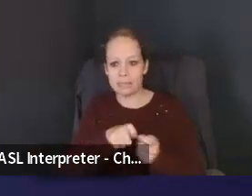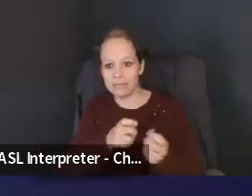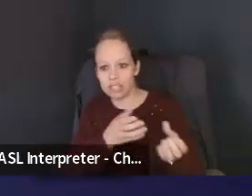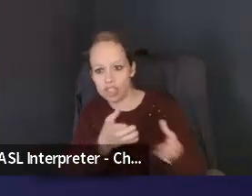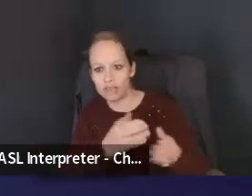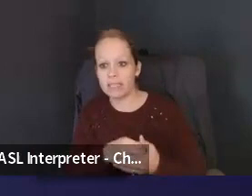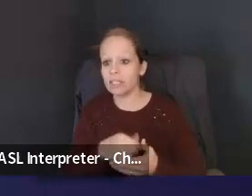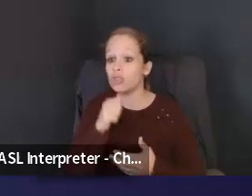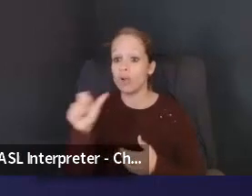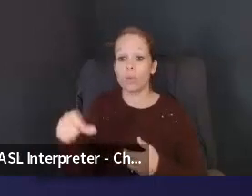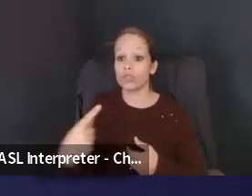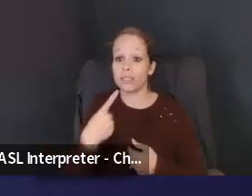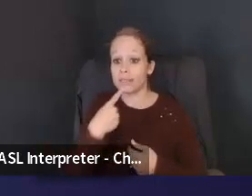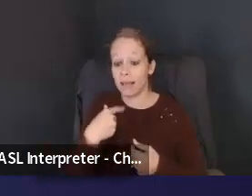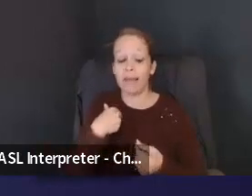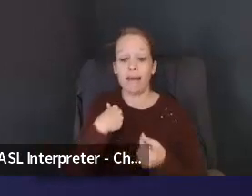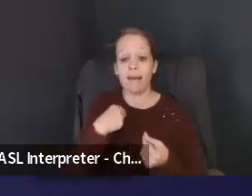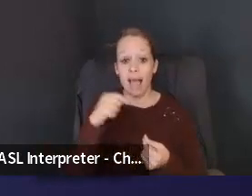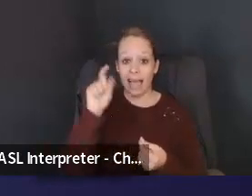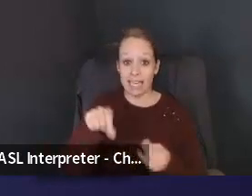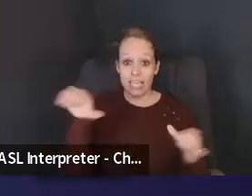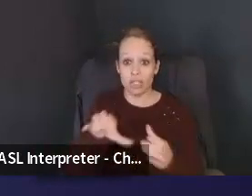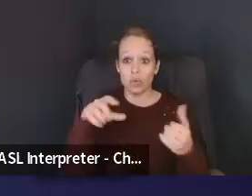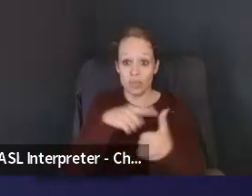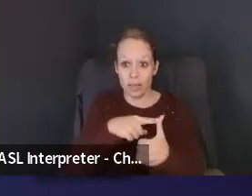this, and this. It's I'm going to do this and here's why. It's absolutely necessary that we